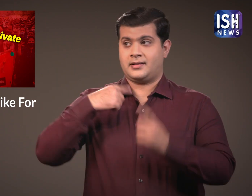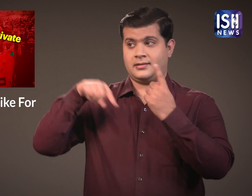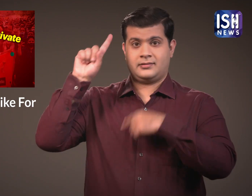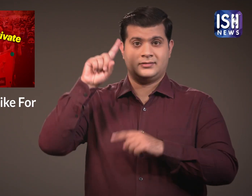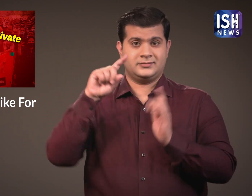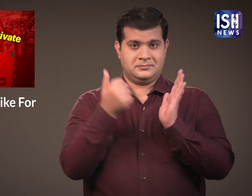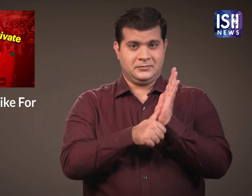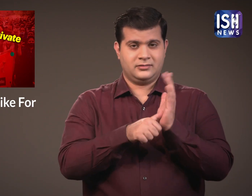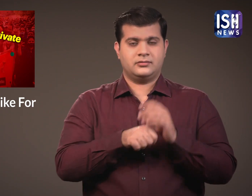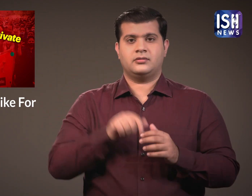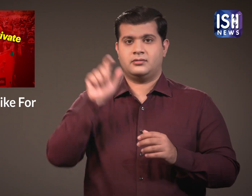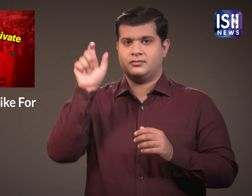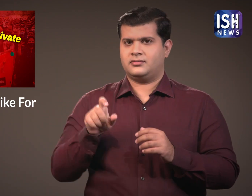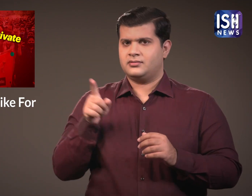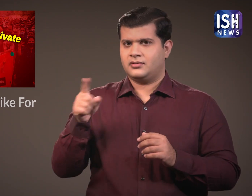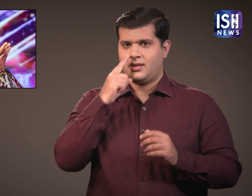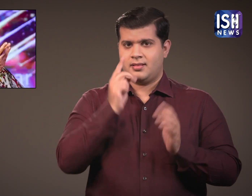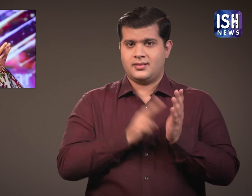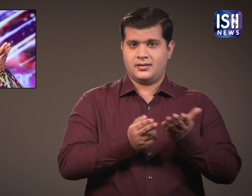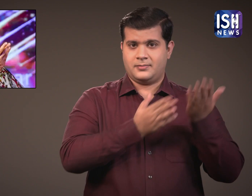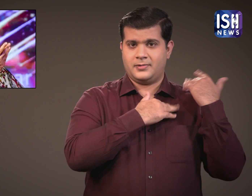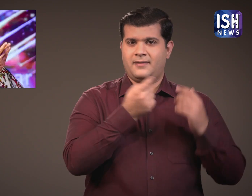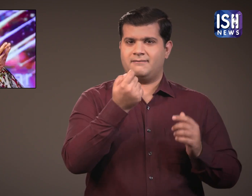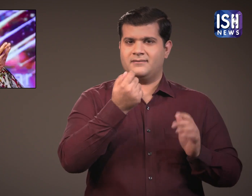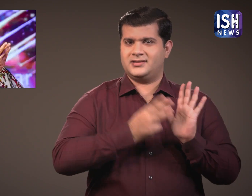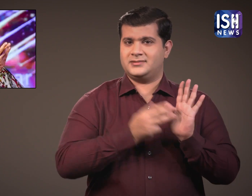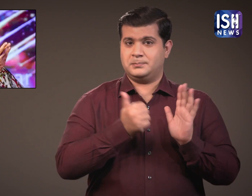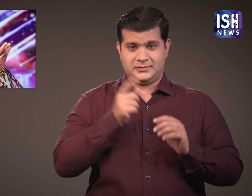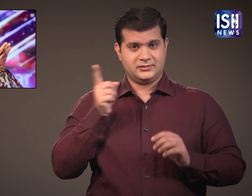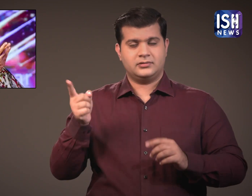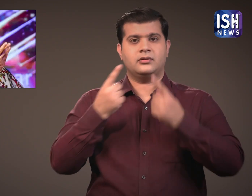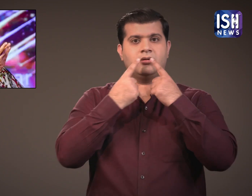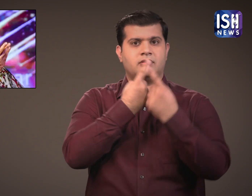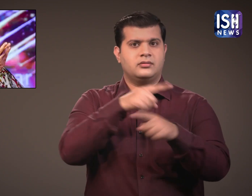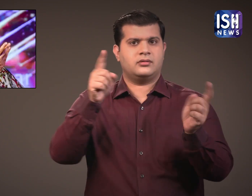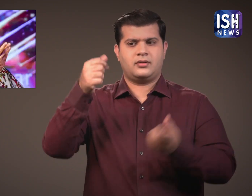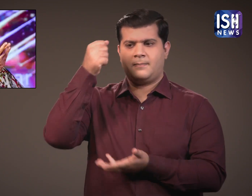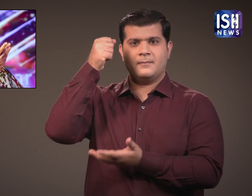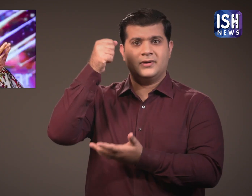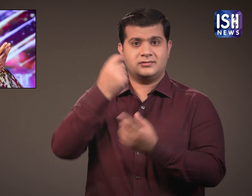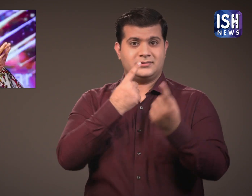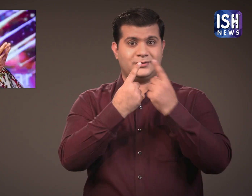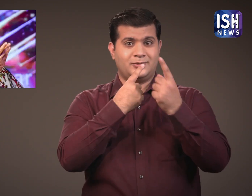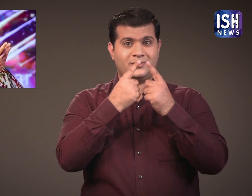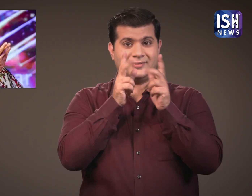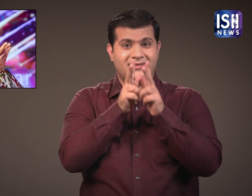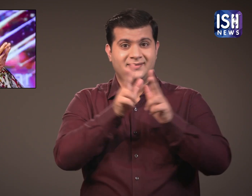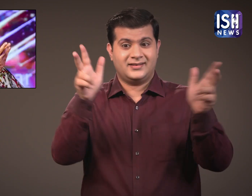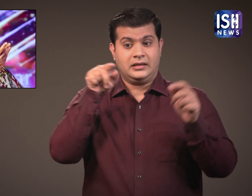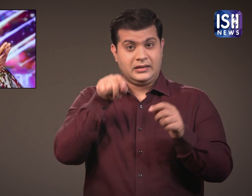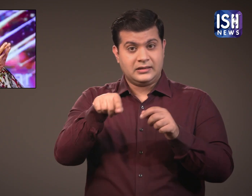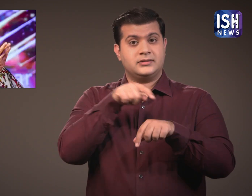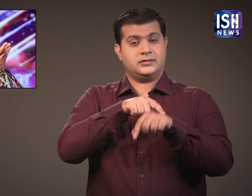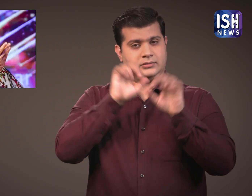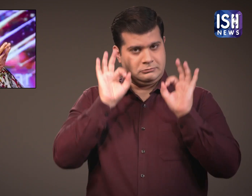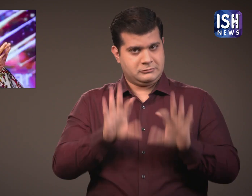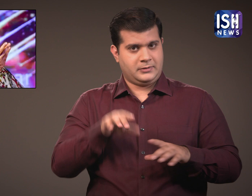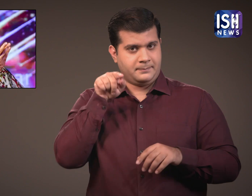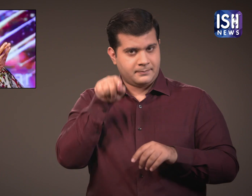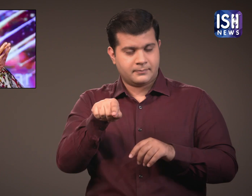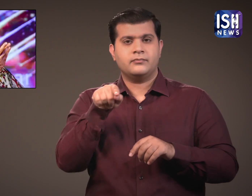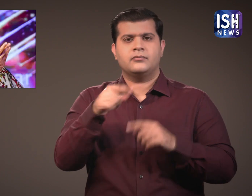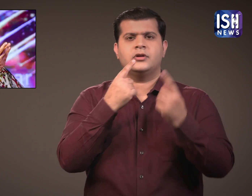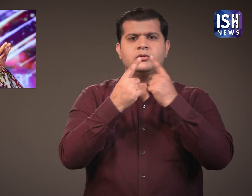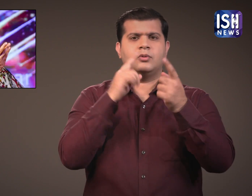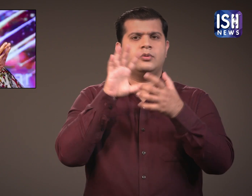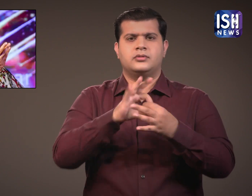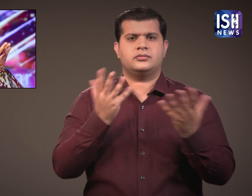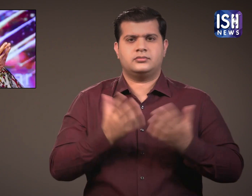Union finance minister Nirmala Sitharaman had announced during the budget presentation last month